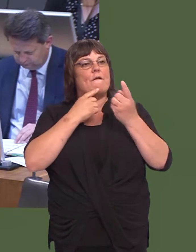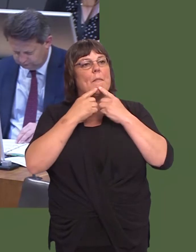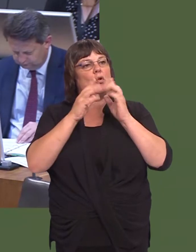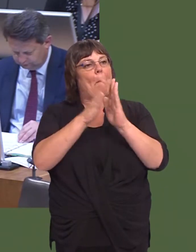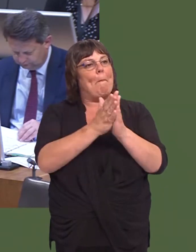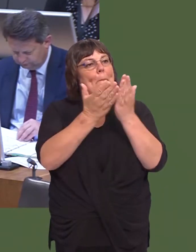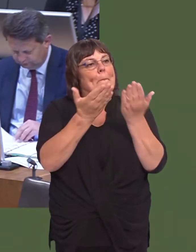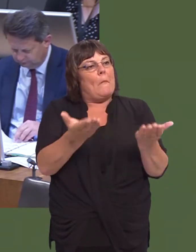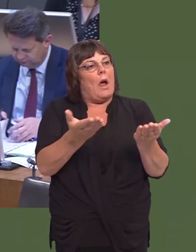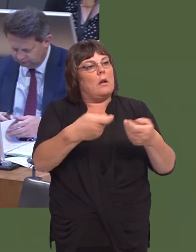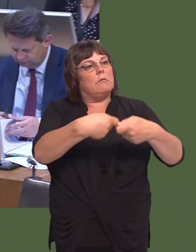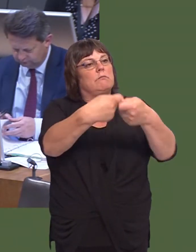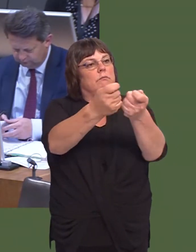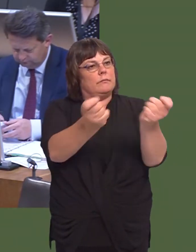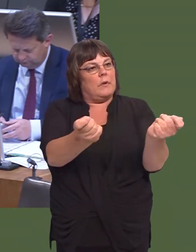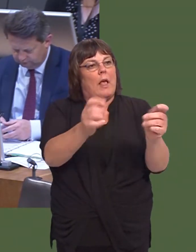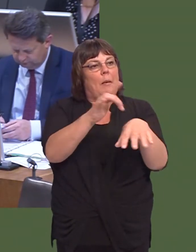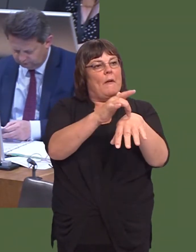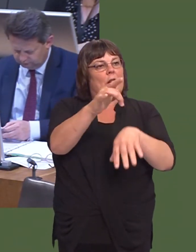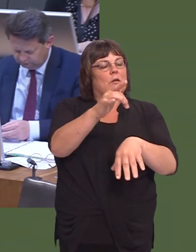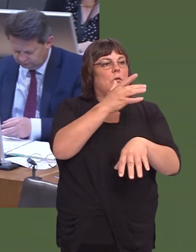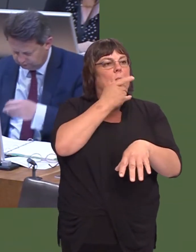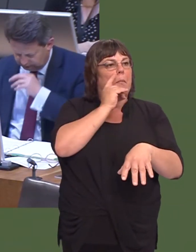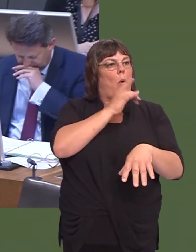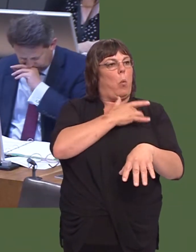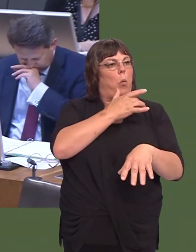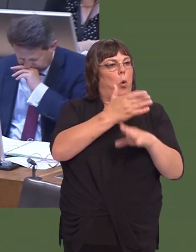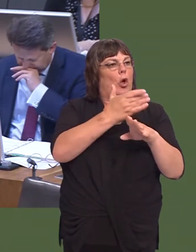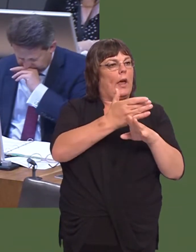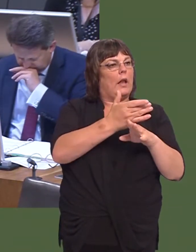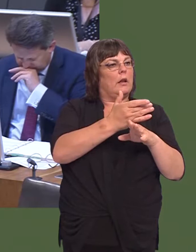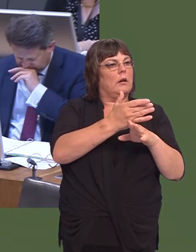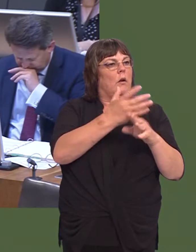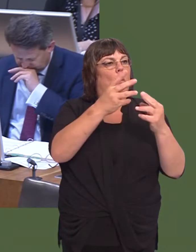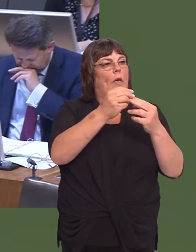with dementia, and that has been welcomed by the professionals working in the field,